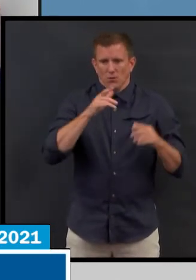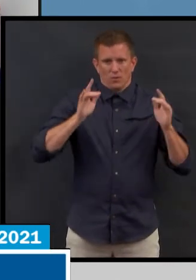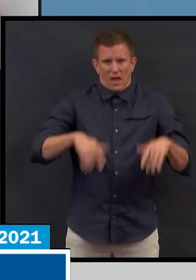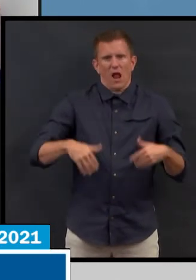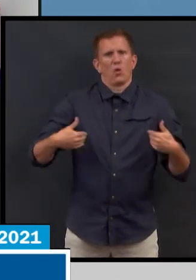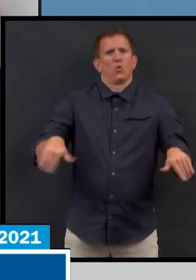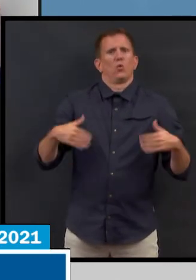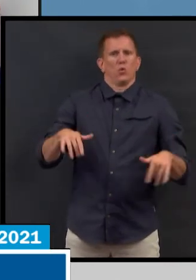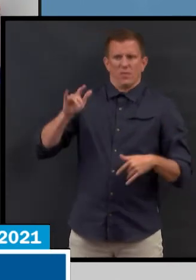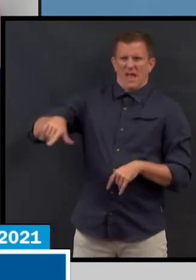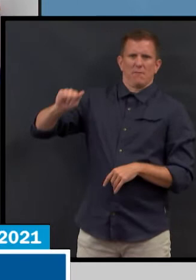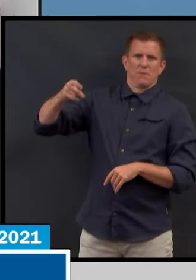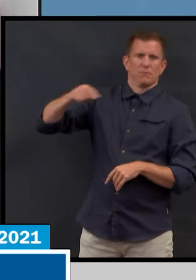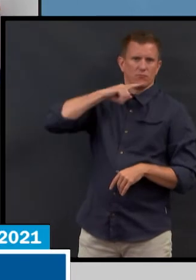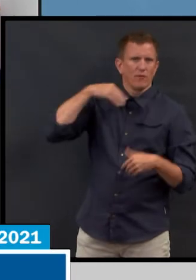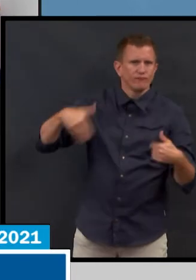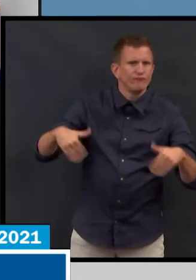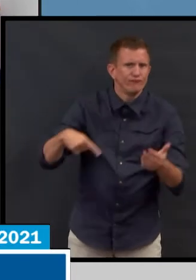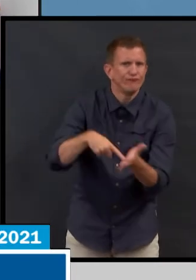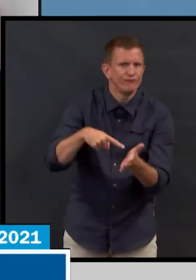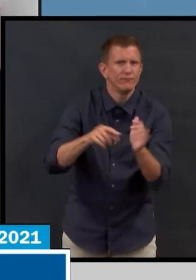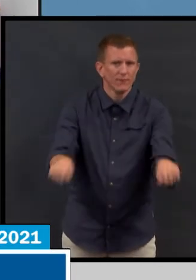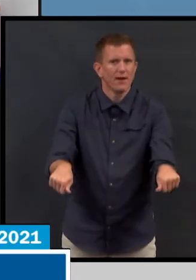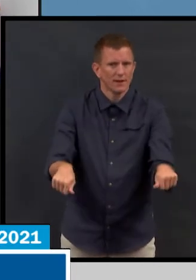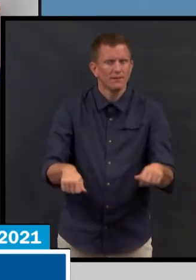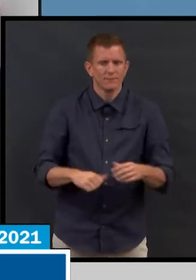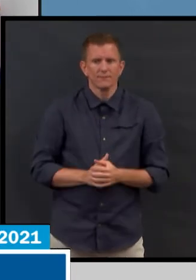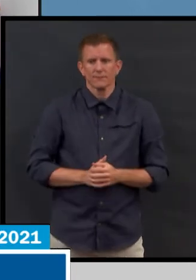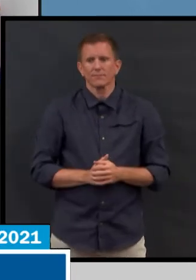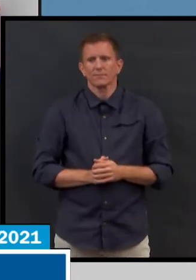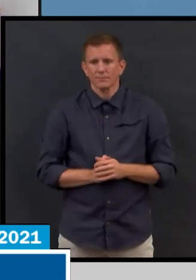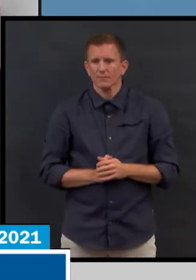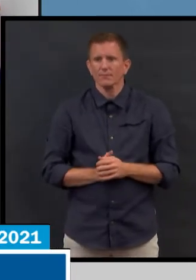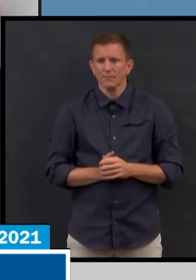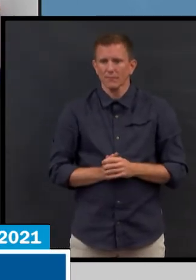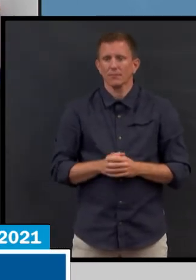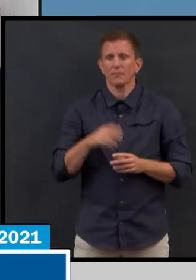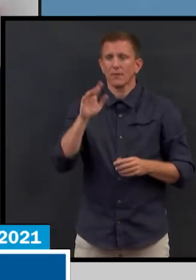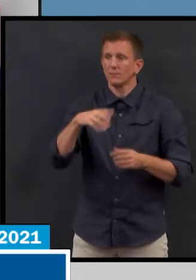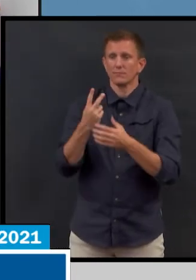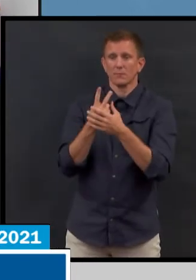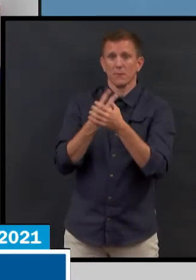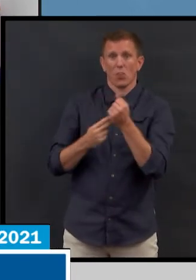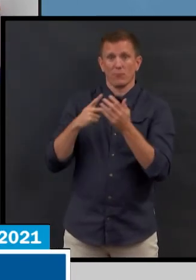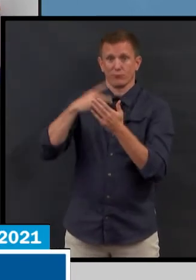the other things that are cool about this project is they also incorporate some veteran assistance